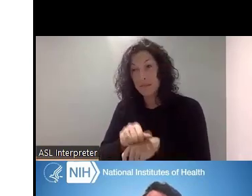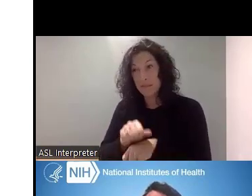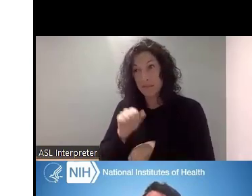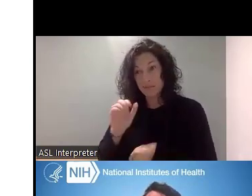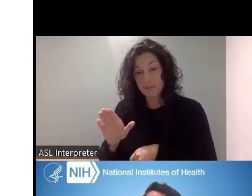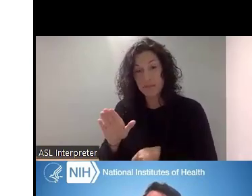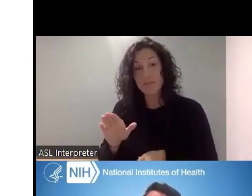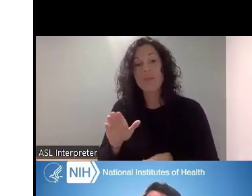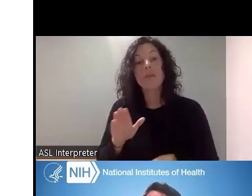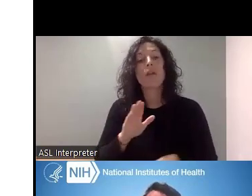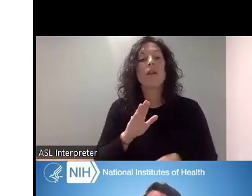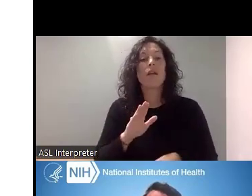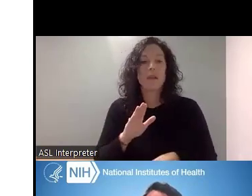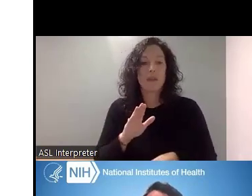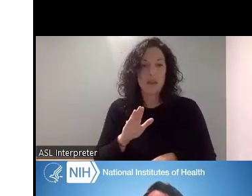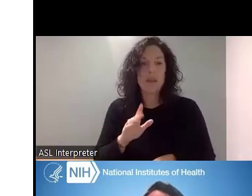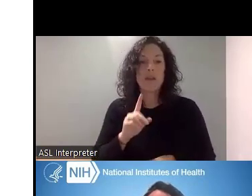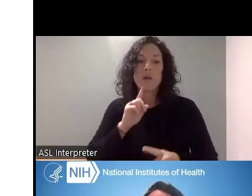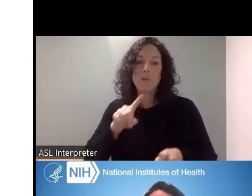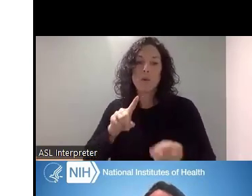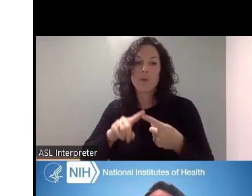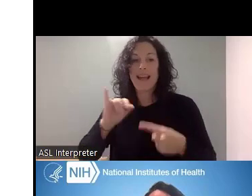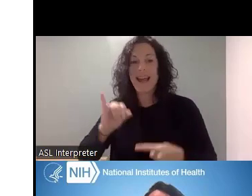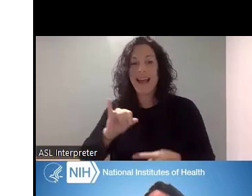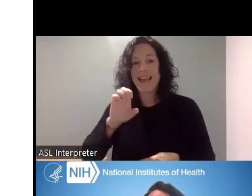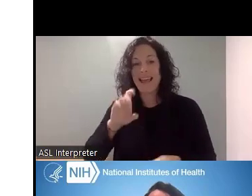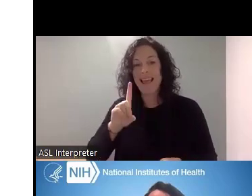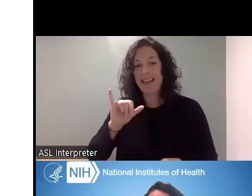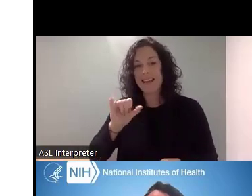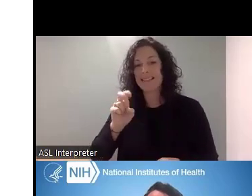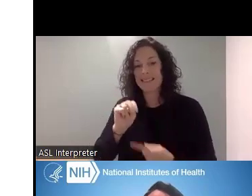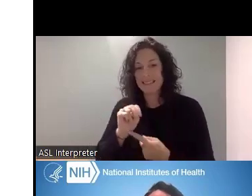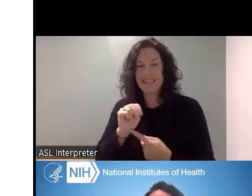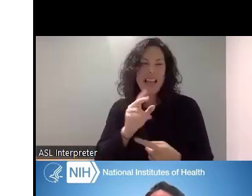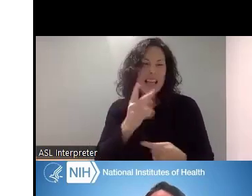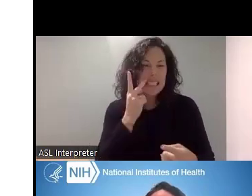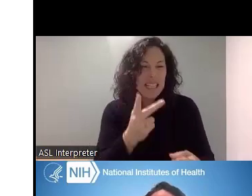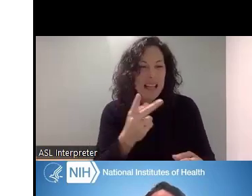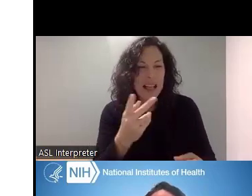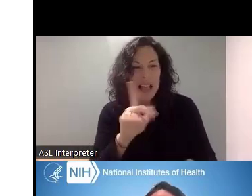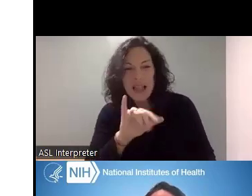also need to be reported in the iEdison system, and there's a link here that takes you to that system.